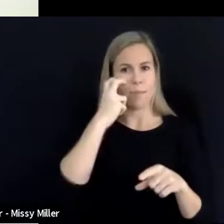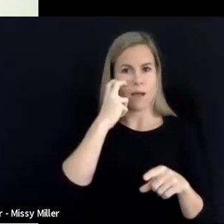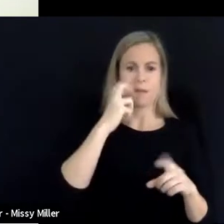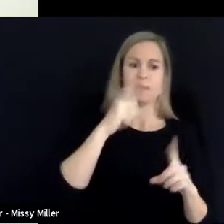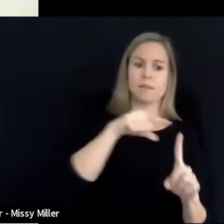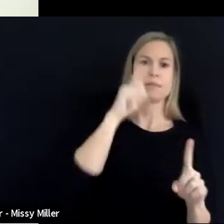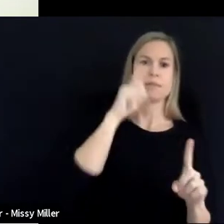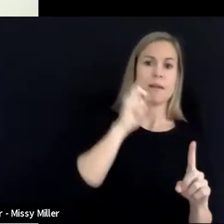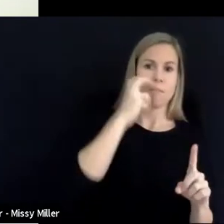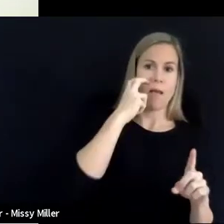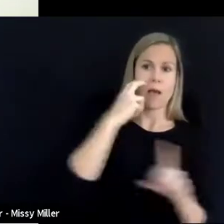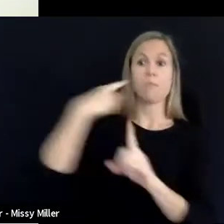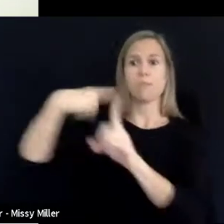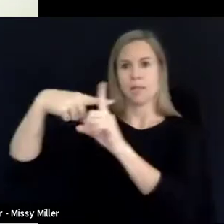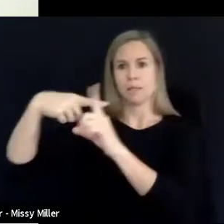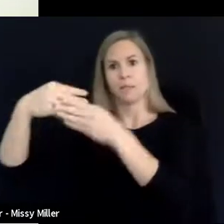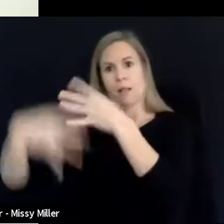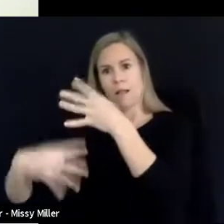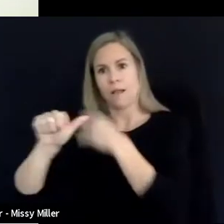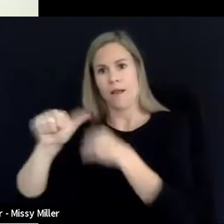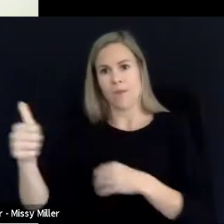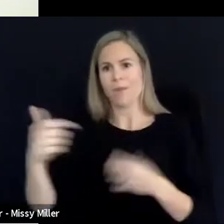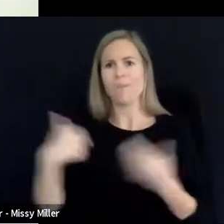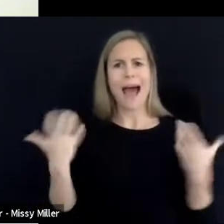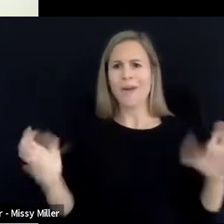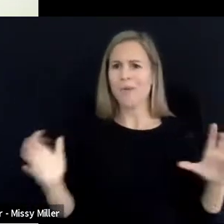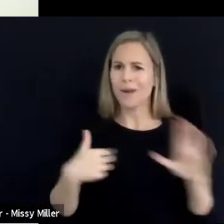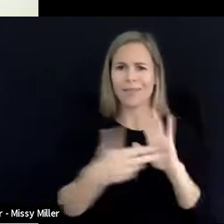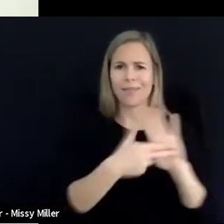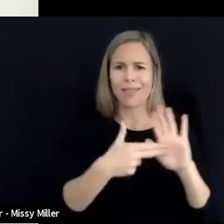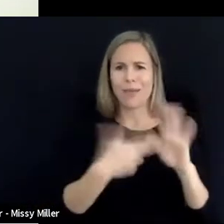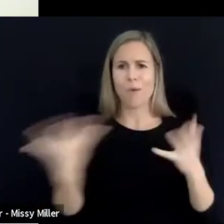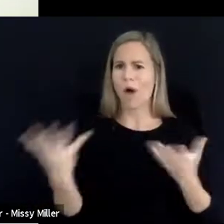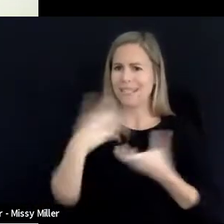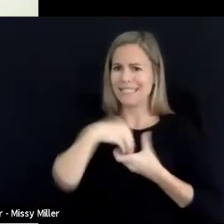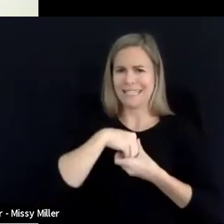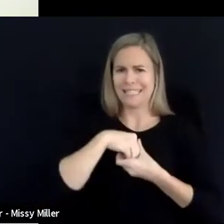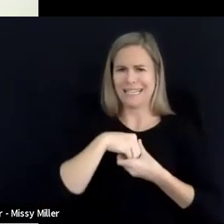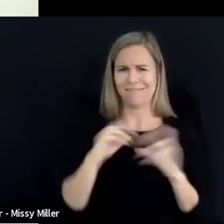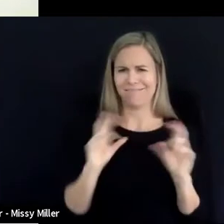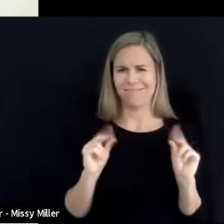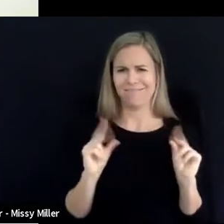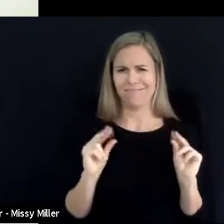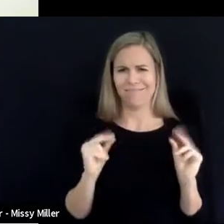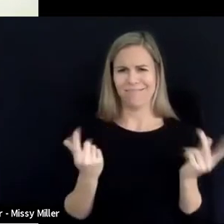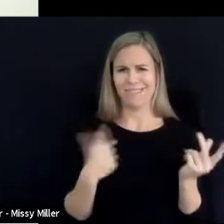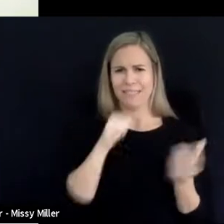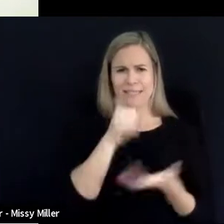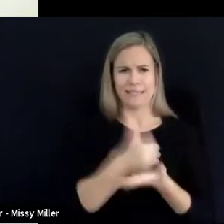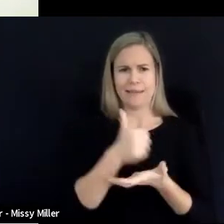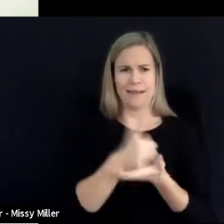But I don't like them being called autistic, 'cause I don't think that gets us anywhere from understanding